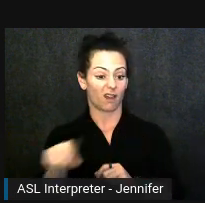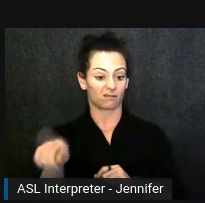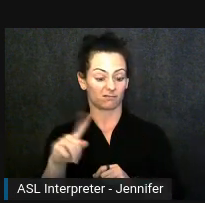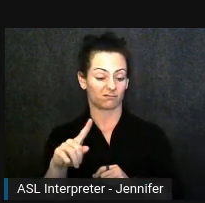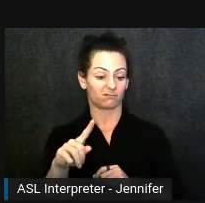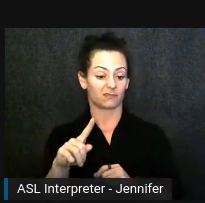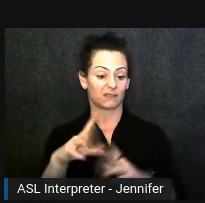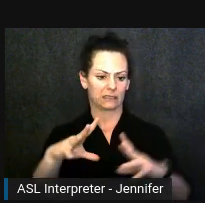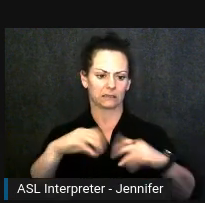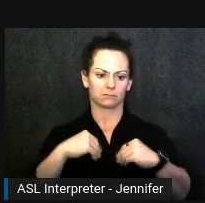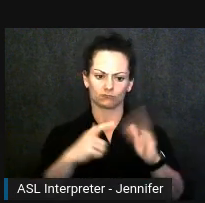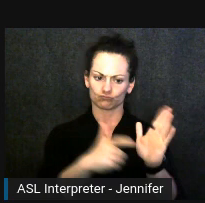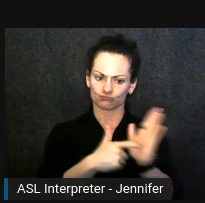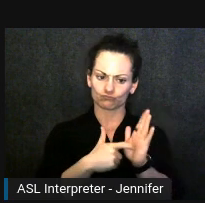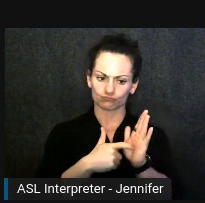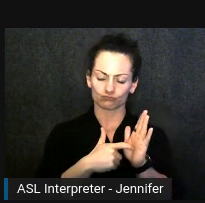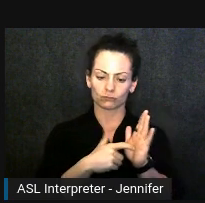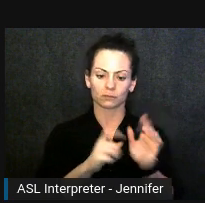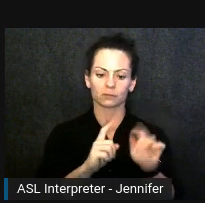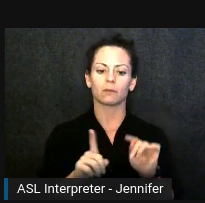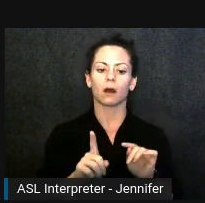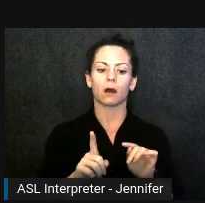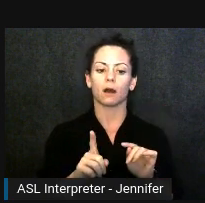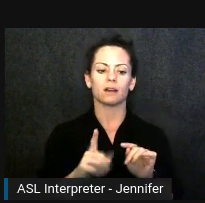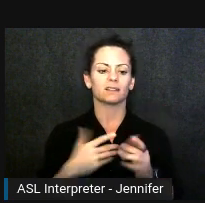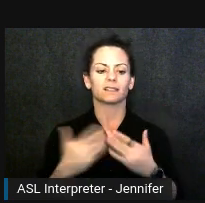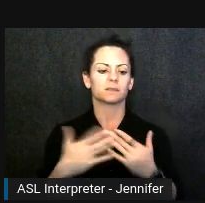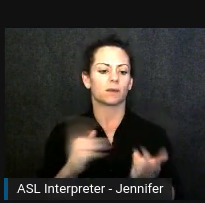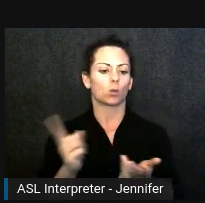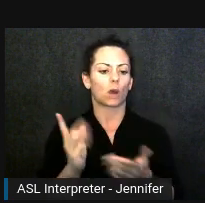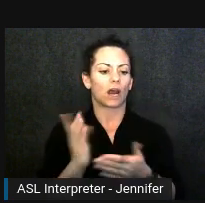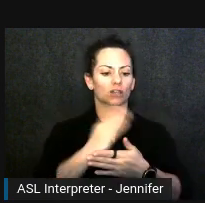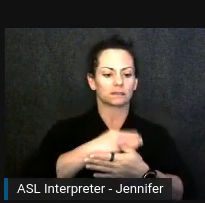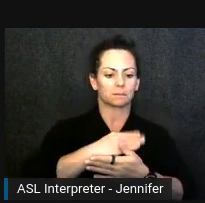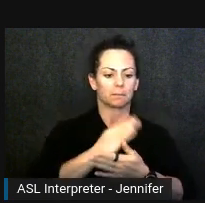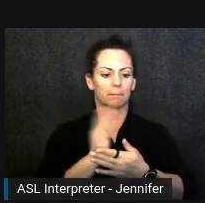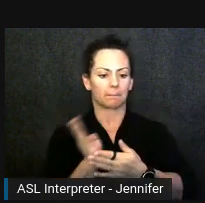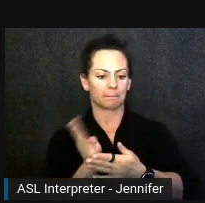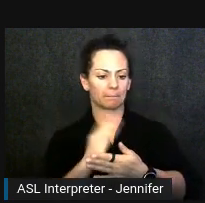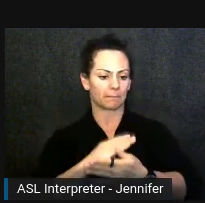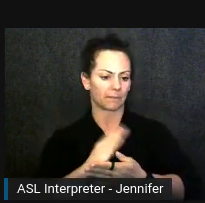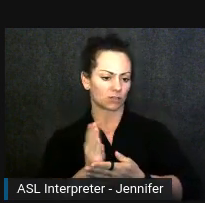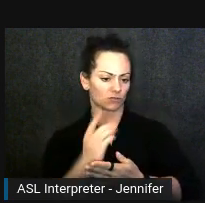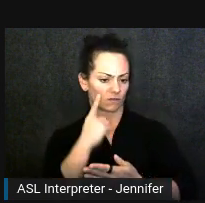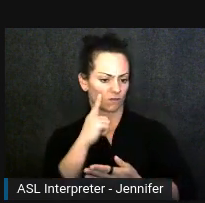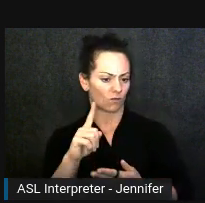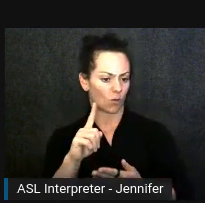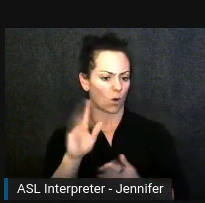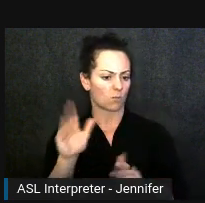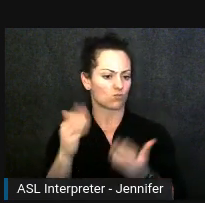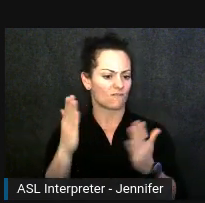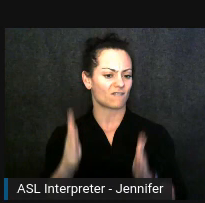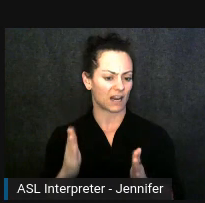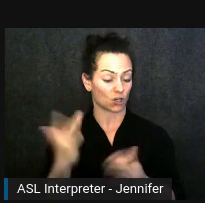on the spectrum a cloud provider might be, I think is critical, because the cloud can help a lot.